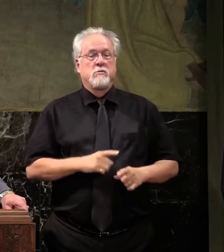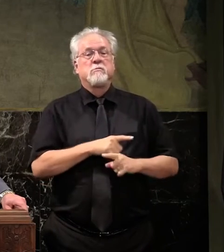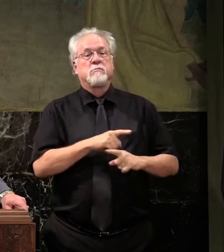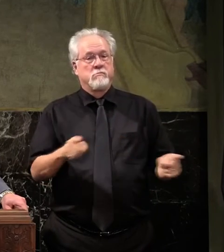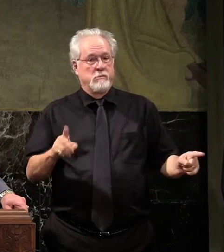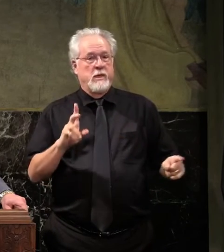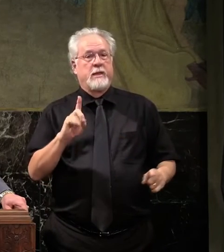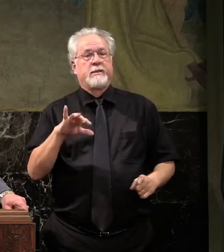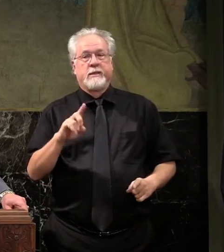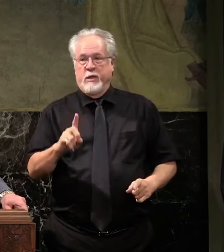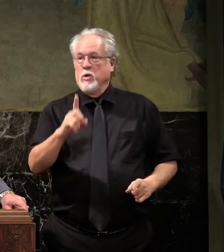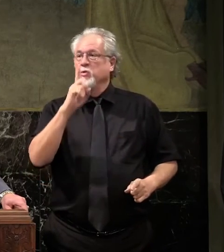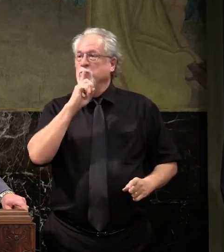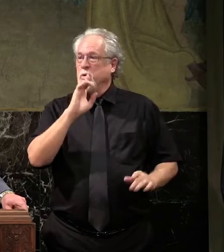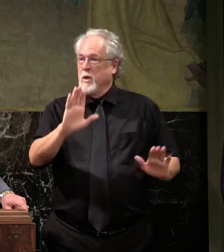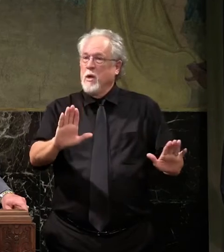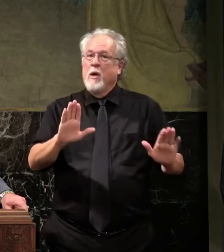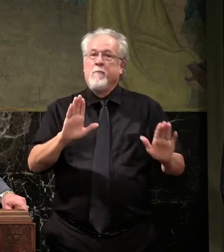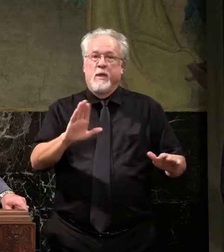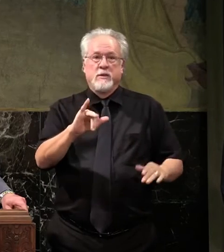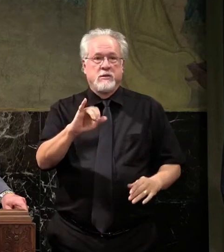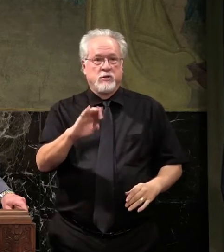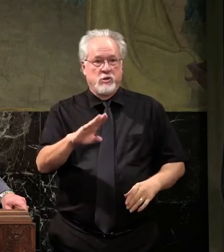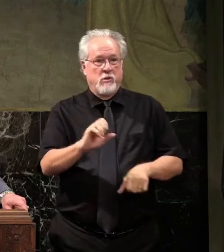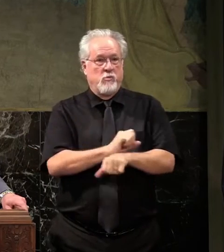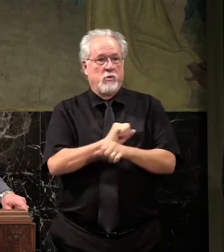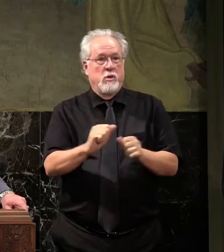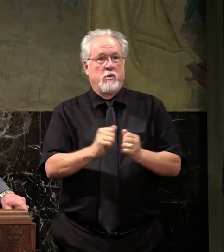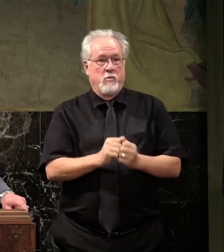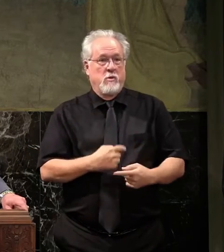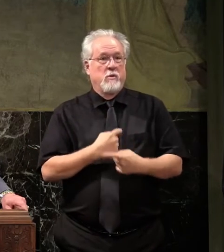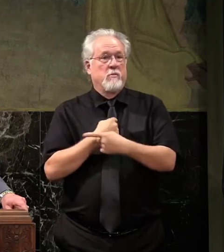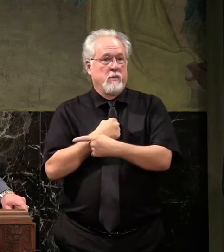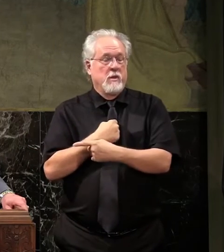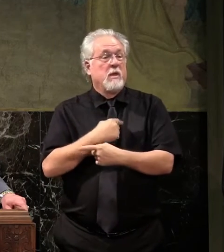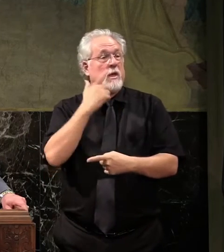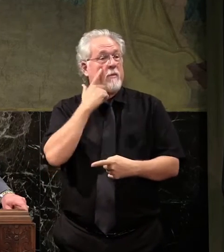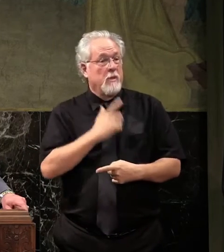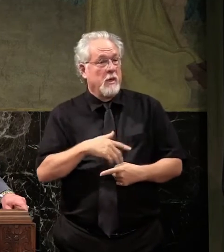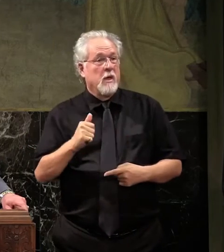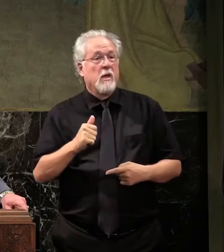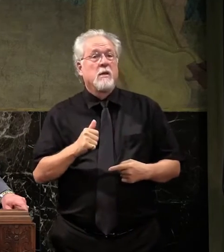truly an amazing job of working with me because we have been able to a very